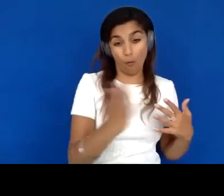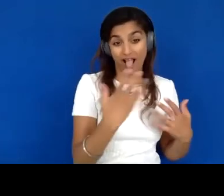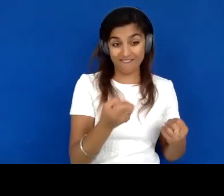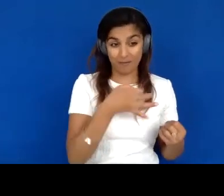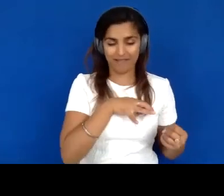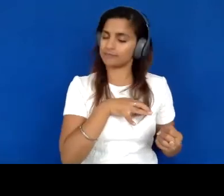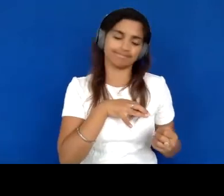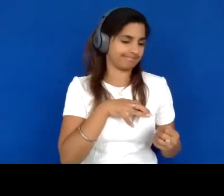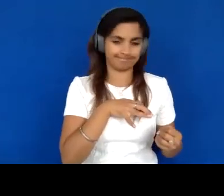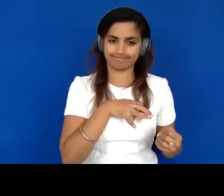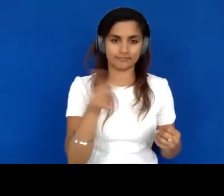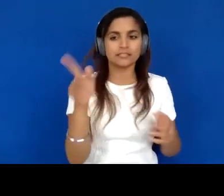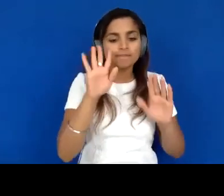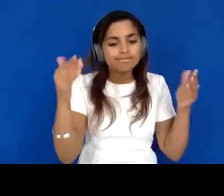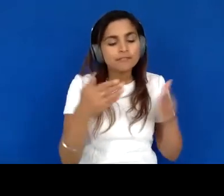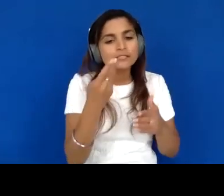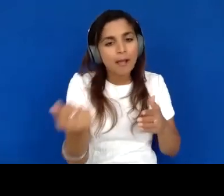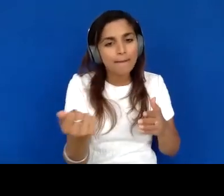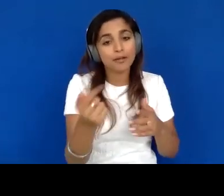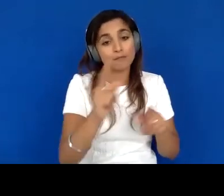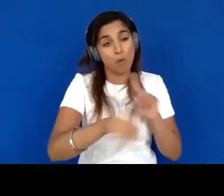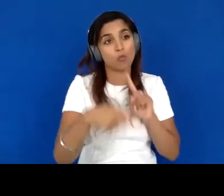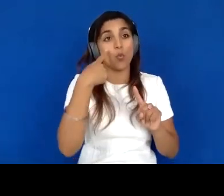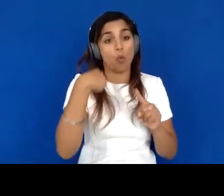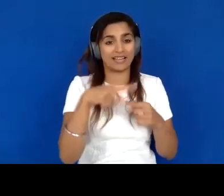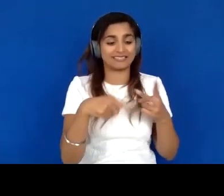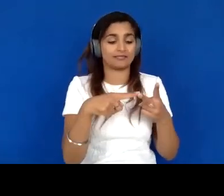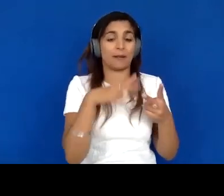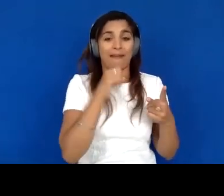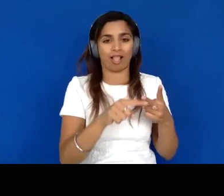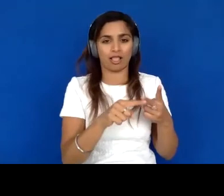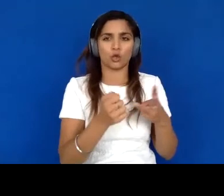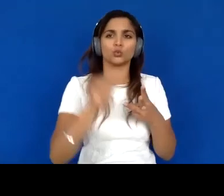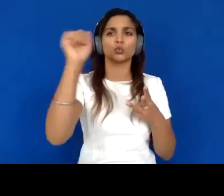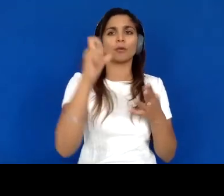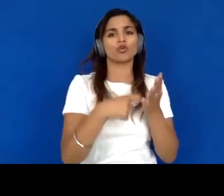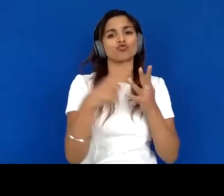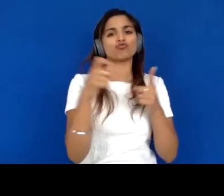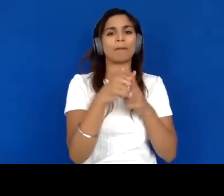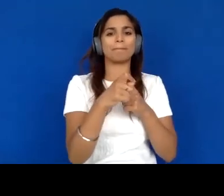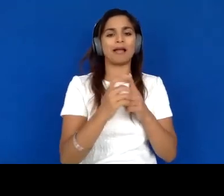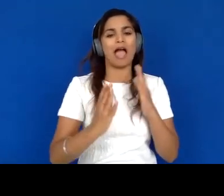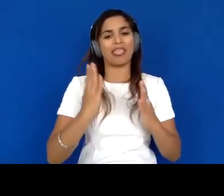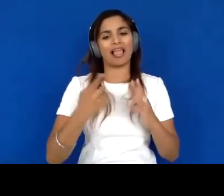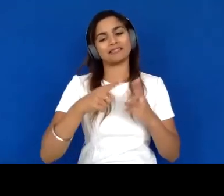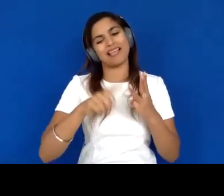primarily white male super crip athletes and sports personalities I also believe